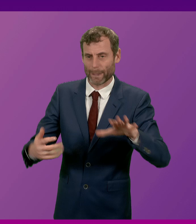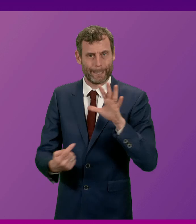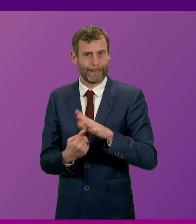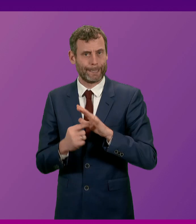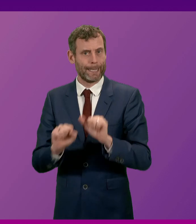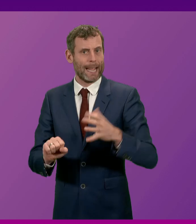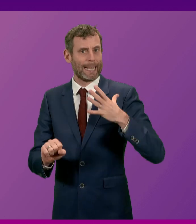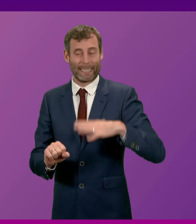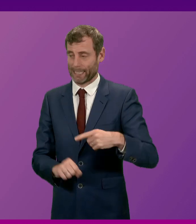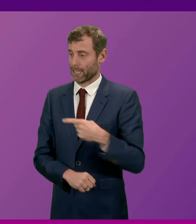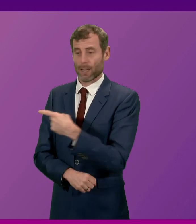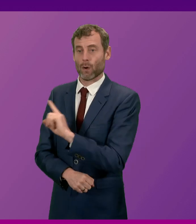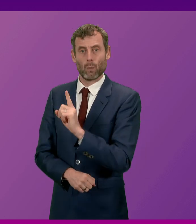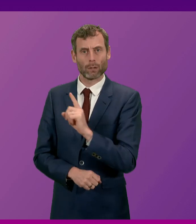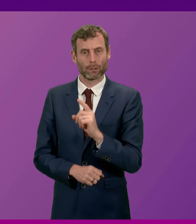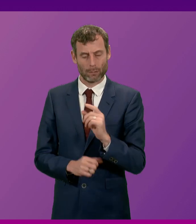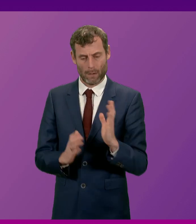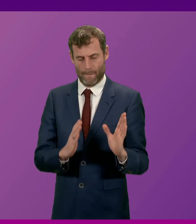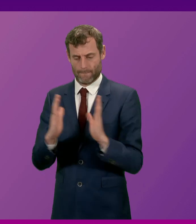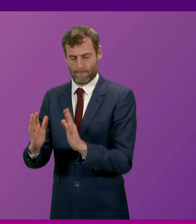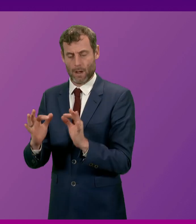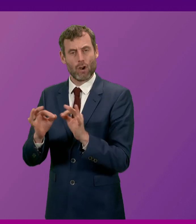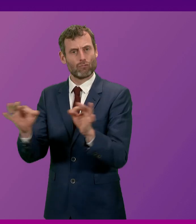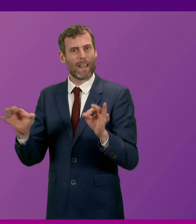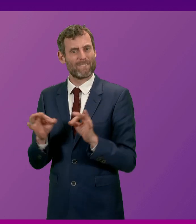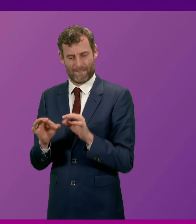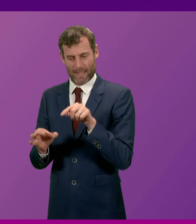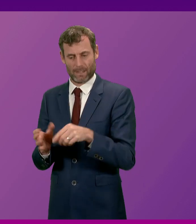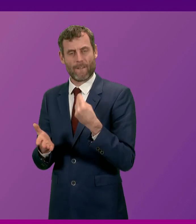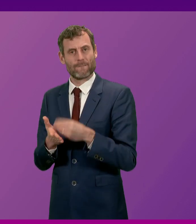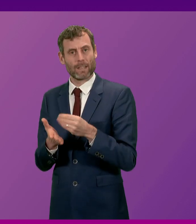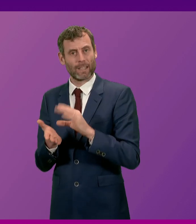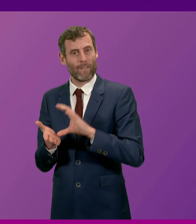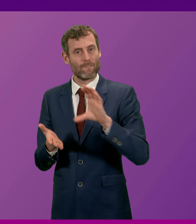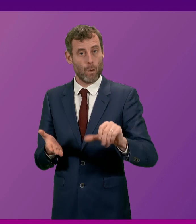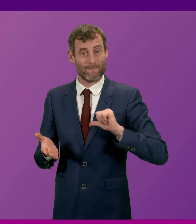removal of ring-fenced funding is a severe blow to Scotland’s farming sector and comes